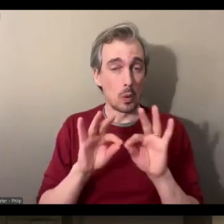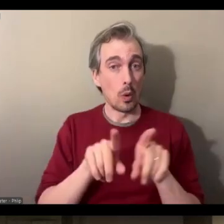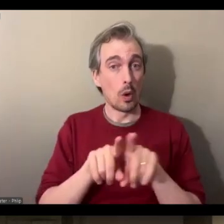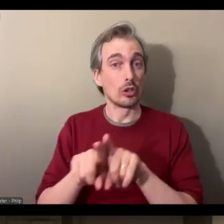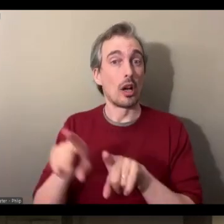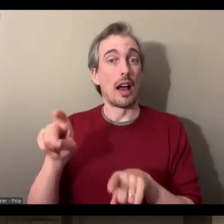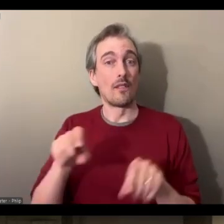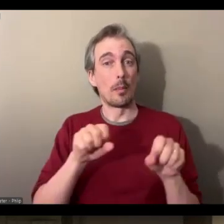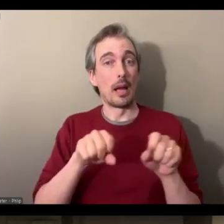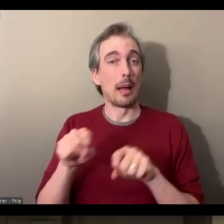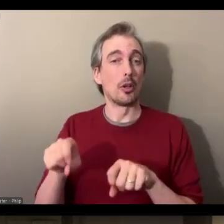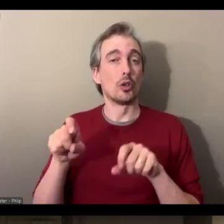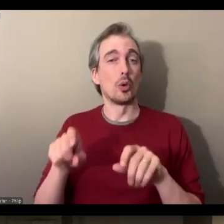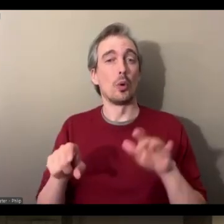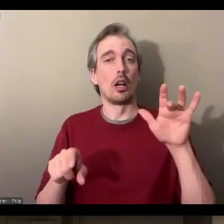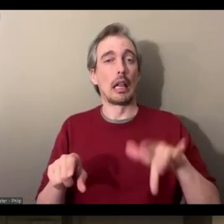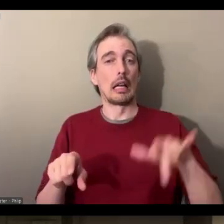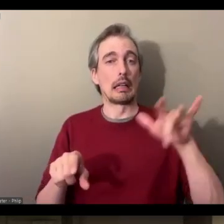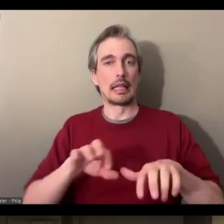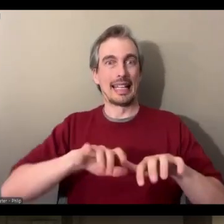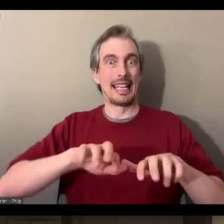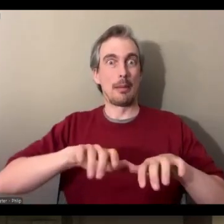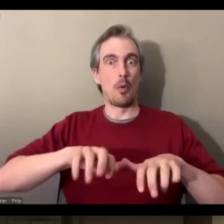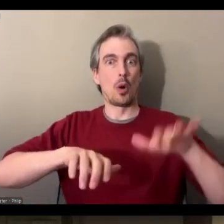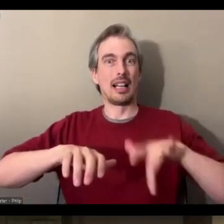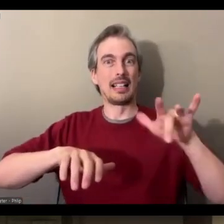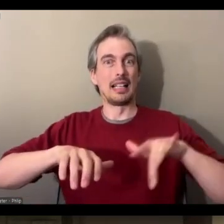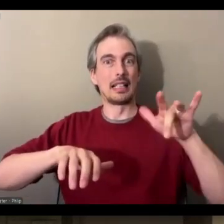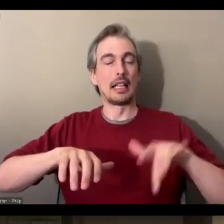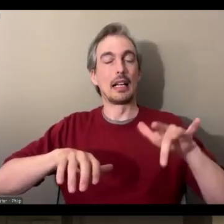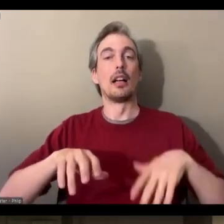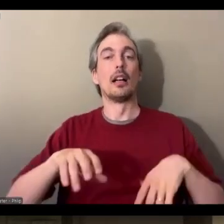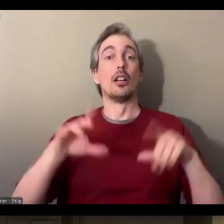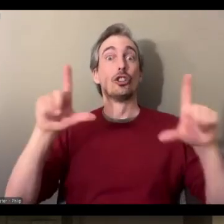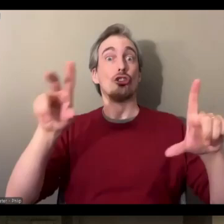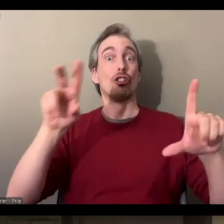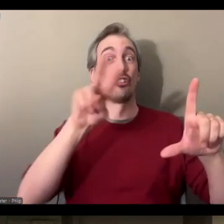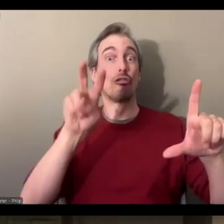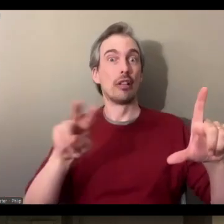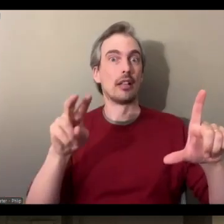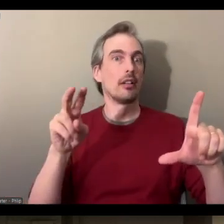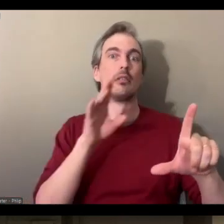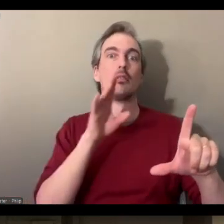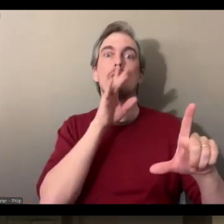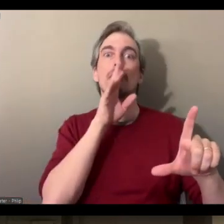every single detail of what is going on in that seat. And Viadukt really is one of the only things